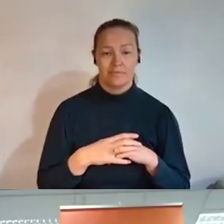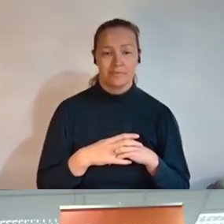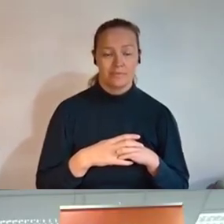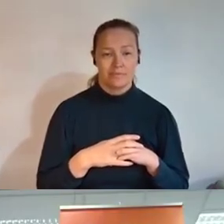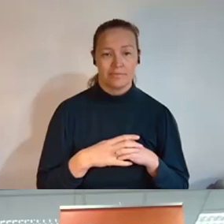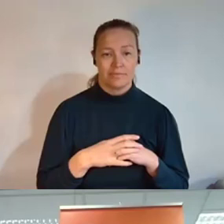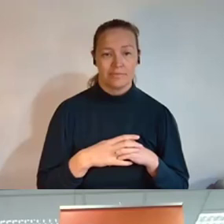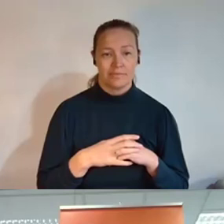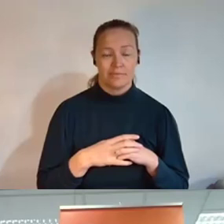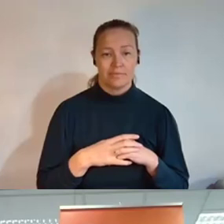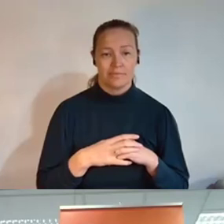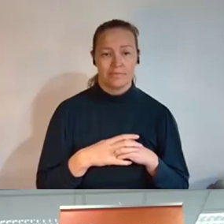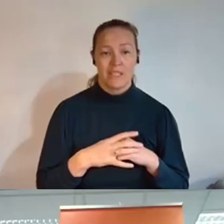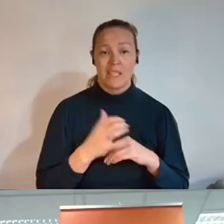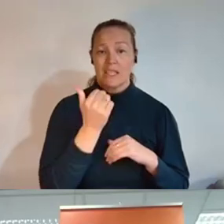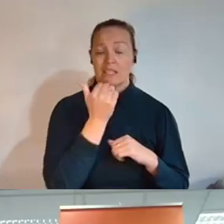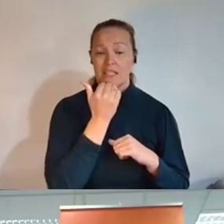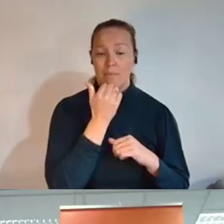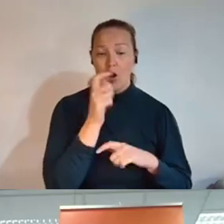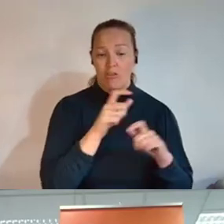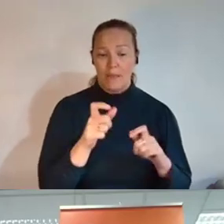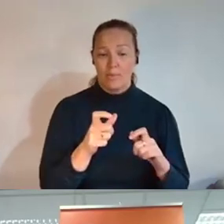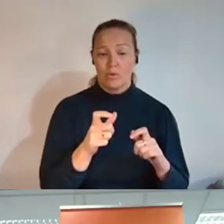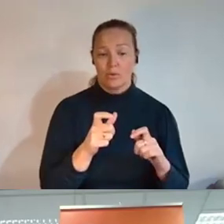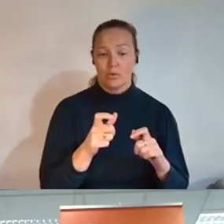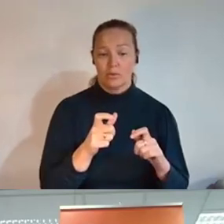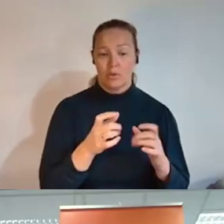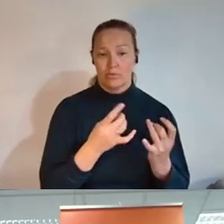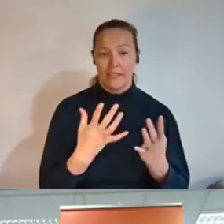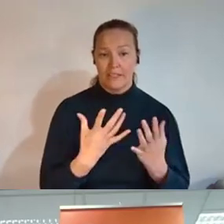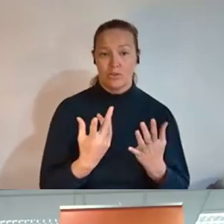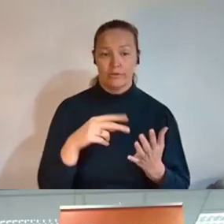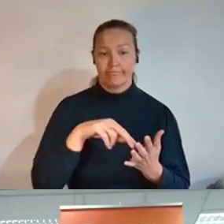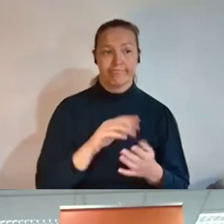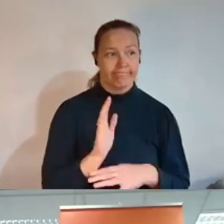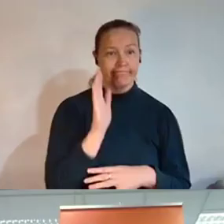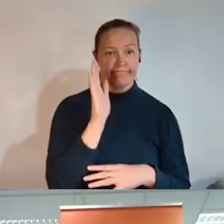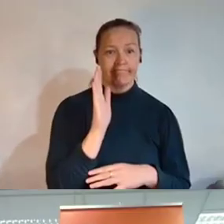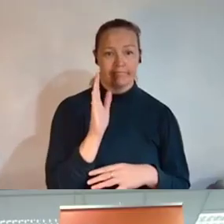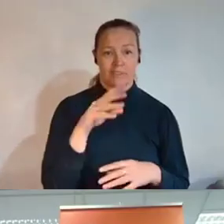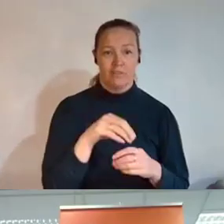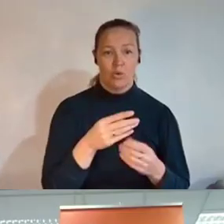of candidates prepared to put their hand up, both at local body elections and the general election,